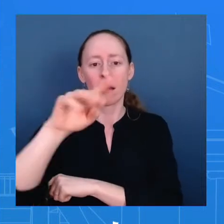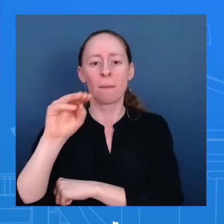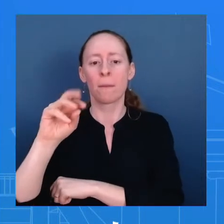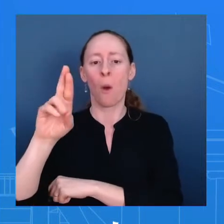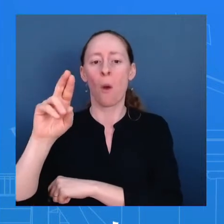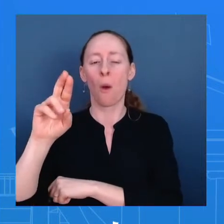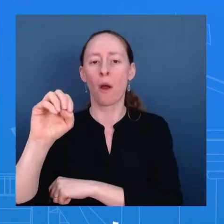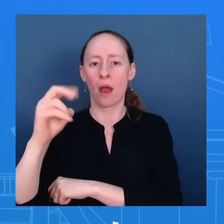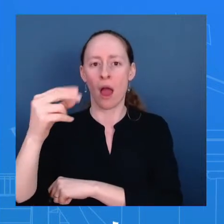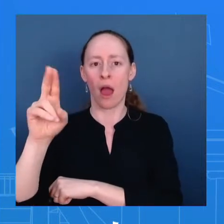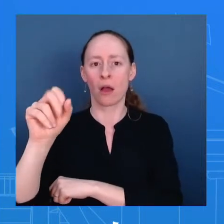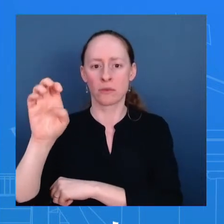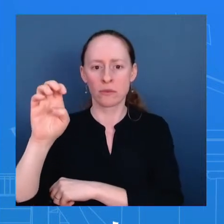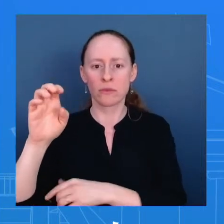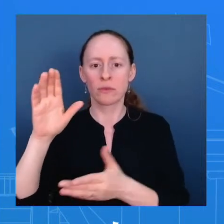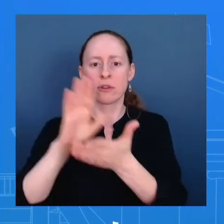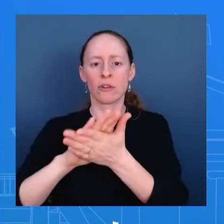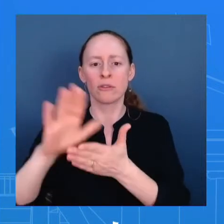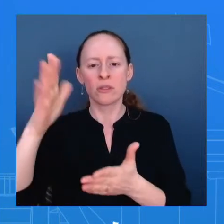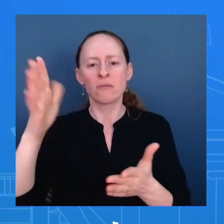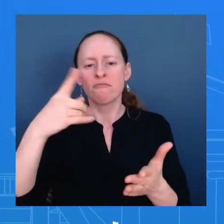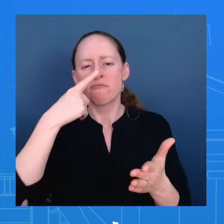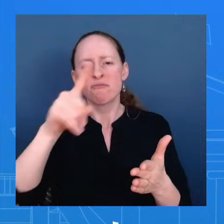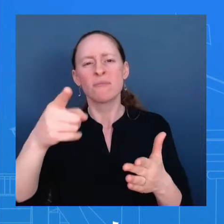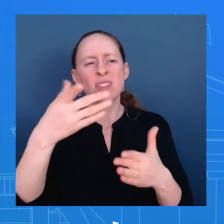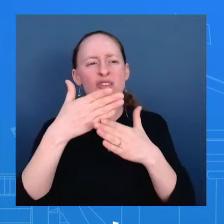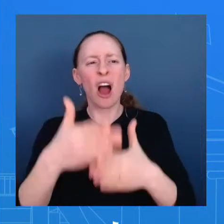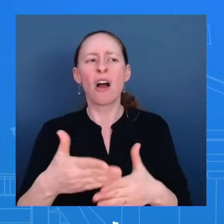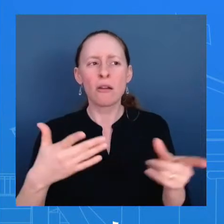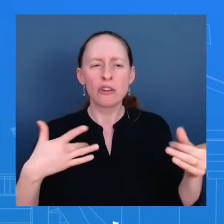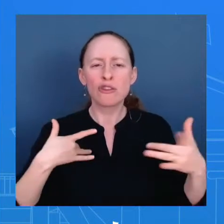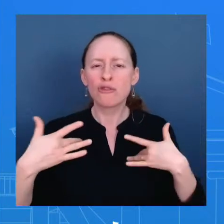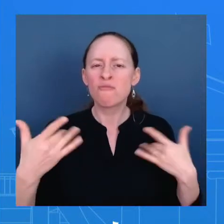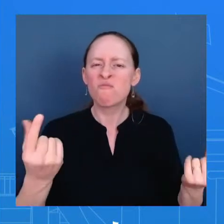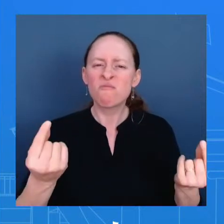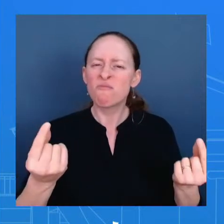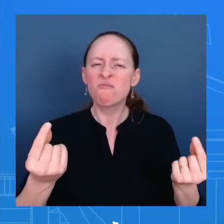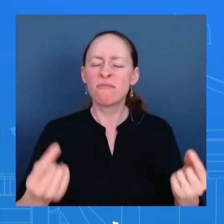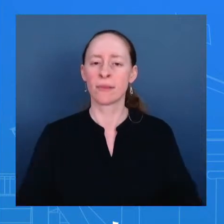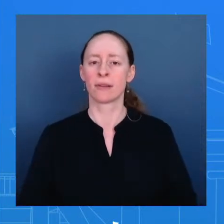And I -- and I'll do my best to be clear and transparent, because I also promised the students